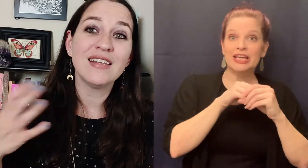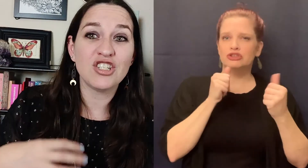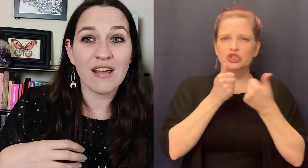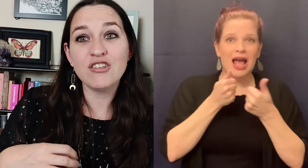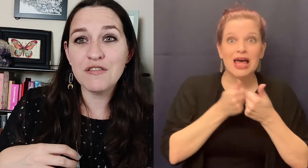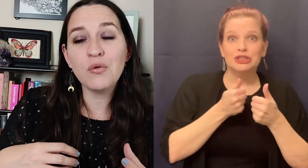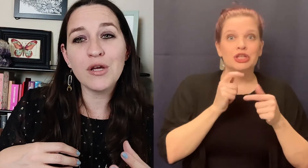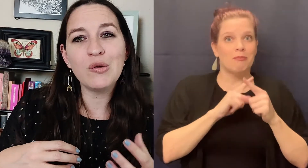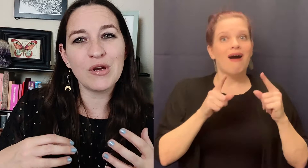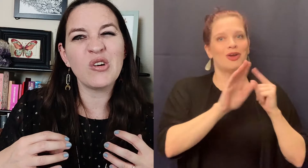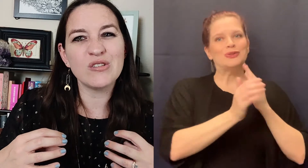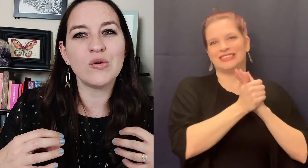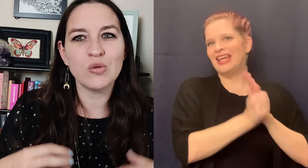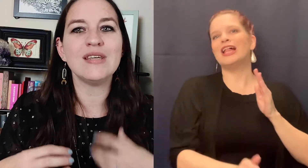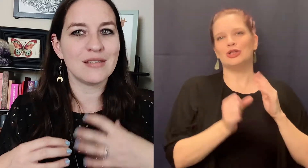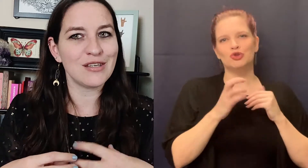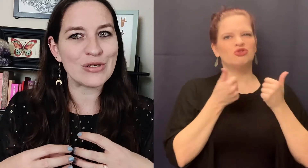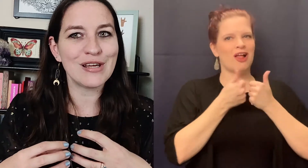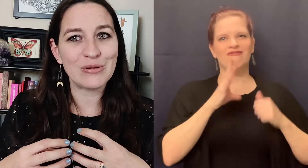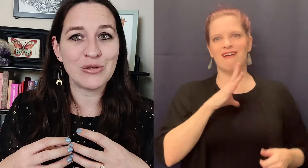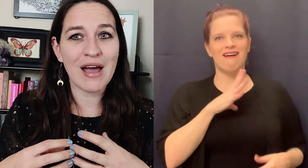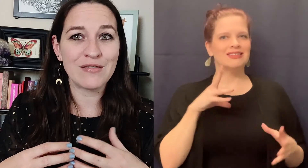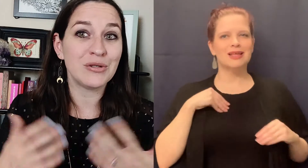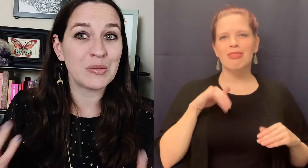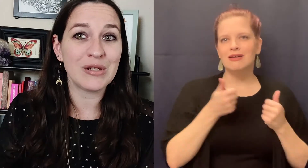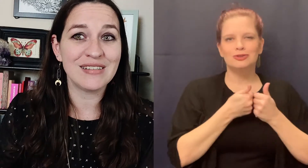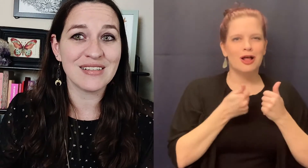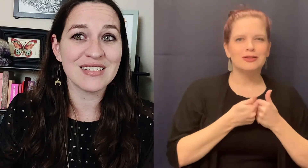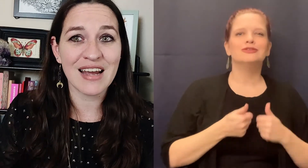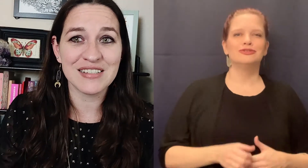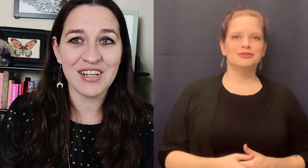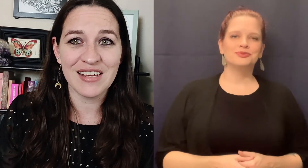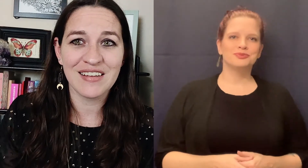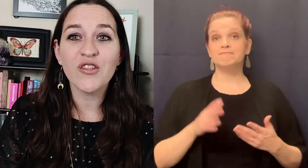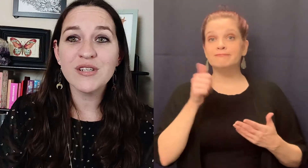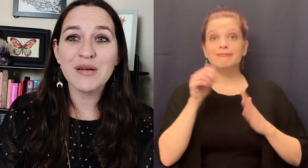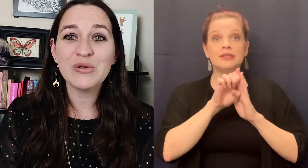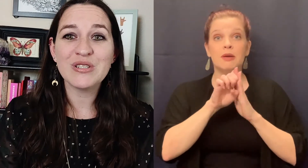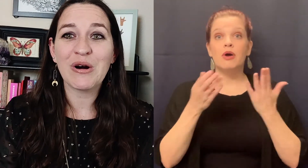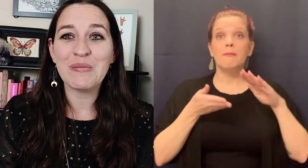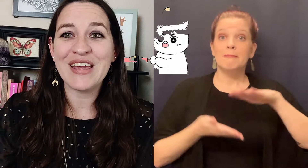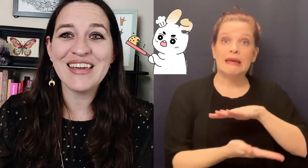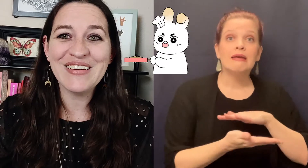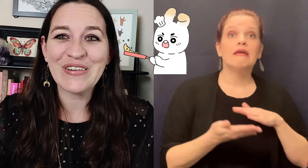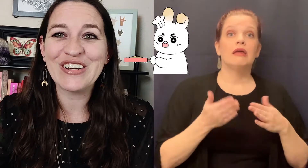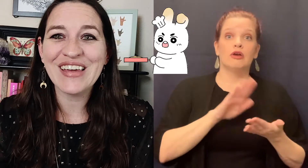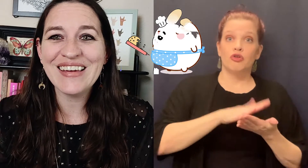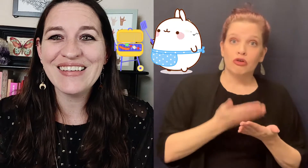It's challenging for you, but you're also using the skills that you do have to complete this activity. Other examples are baking or cooking.